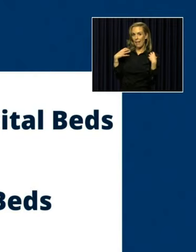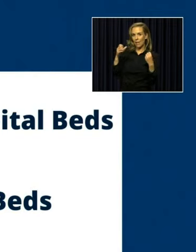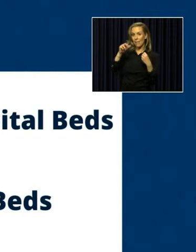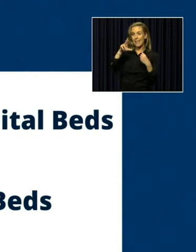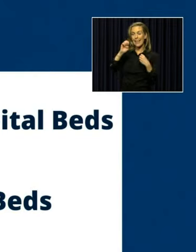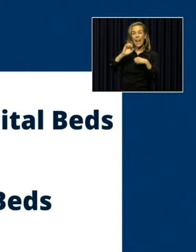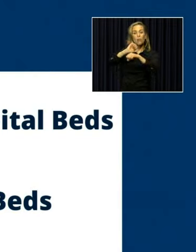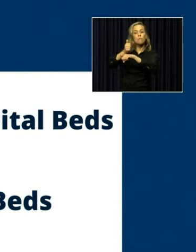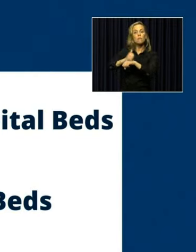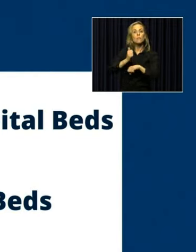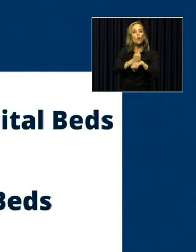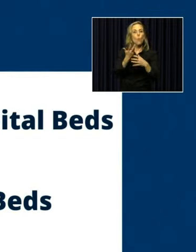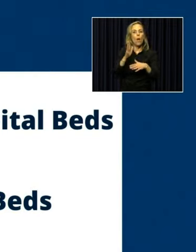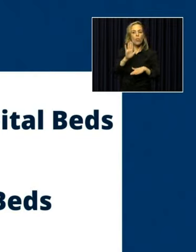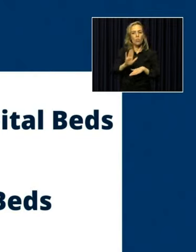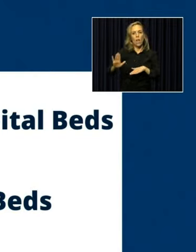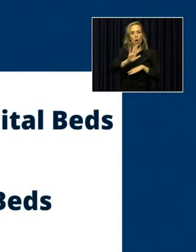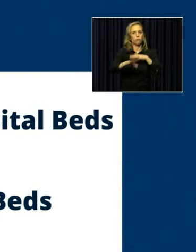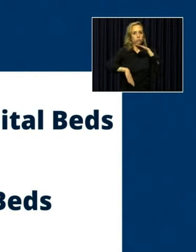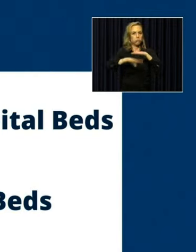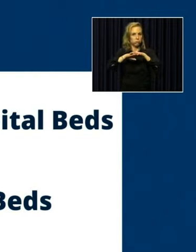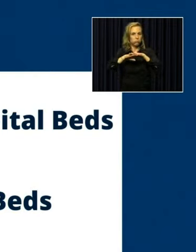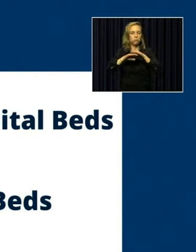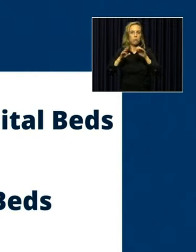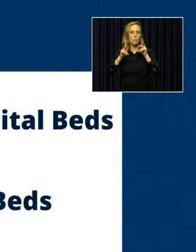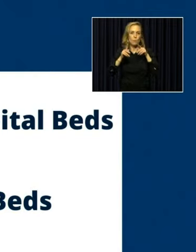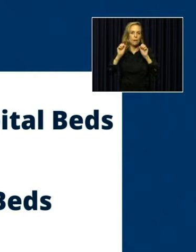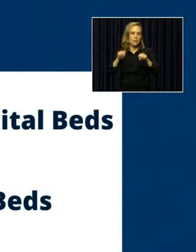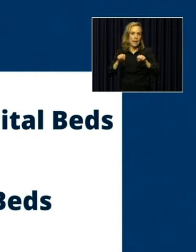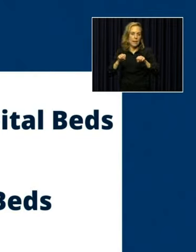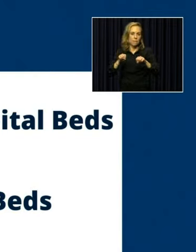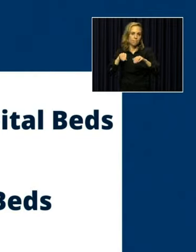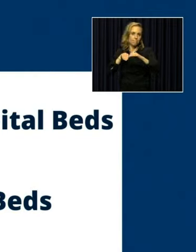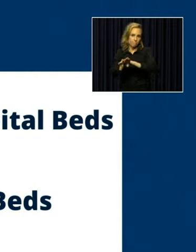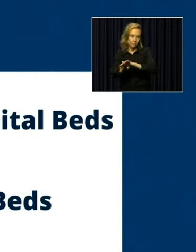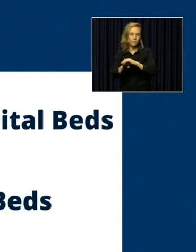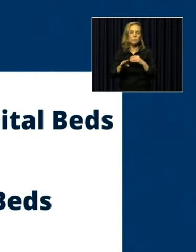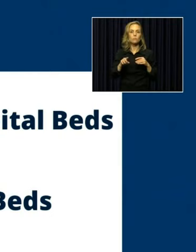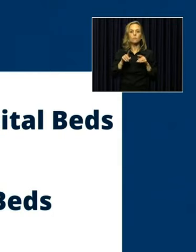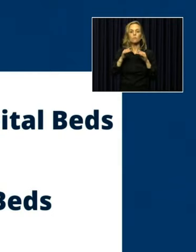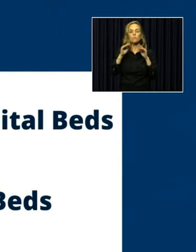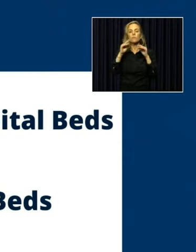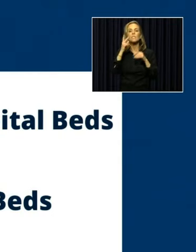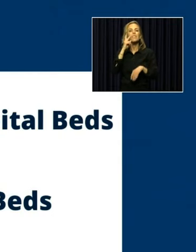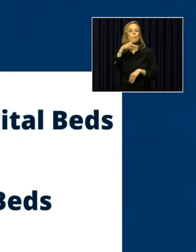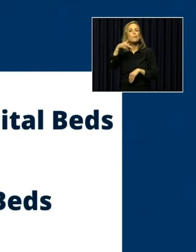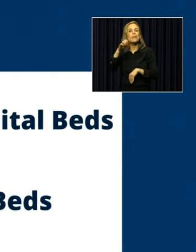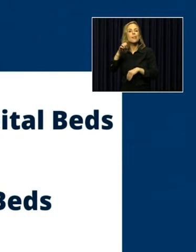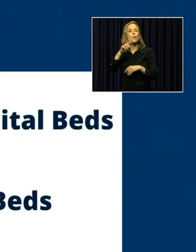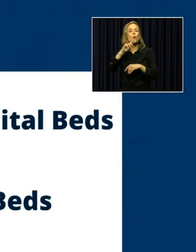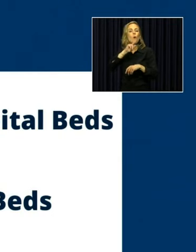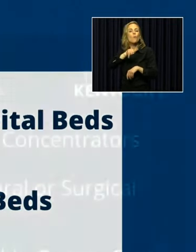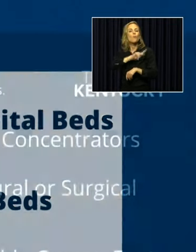DAY. SO THERE ARE THREE WAYS THAT WE MAKE SURE THAT WE HAVE THE PPE WE NEED. NUMBER ONE IS WE TRY THE BUY